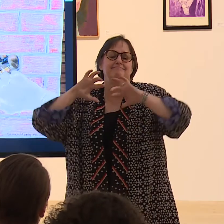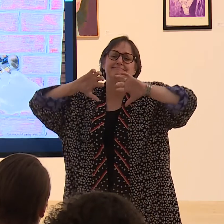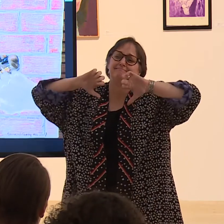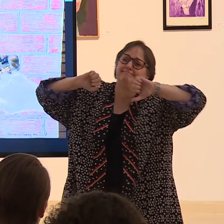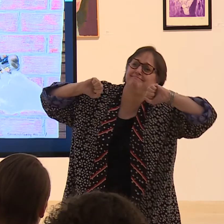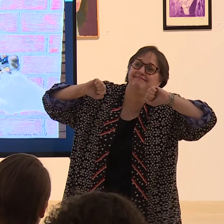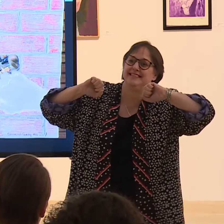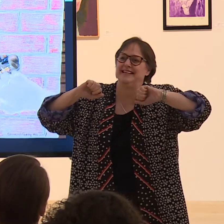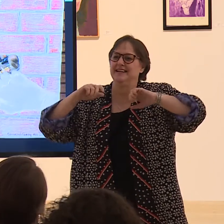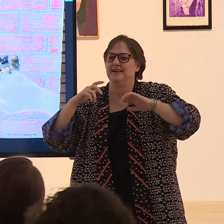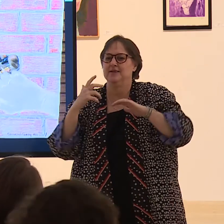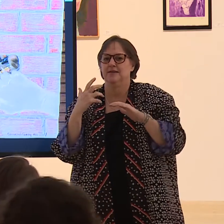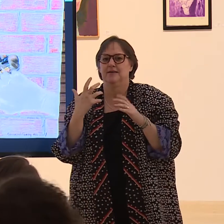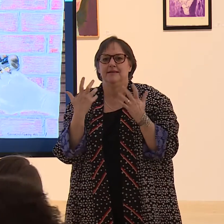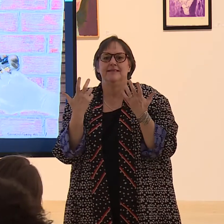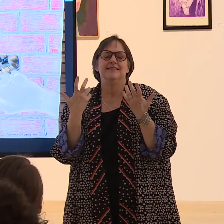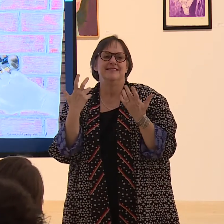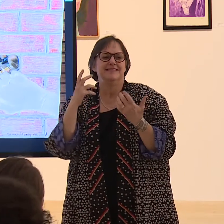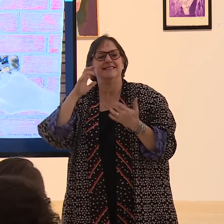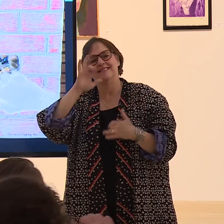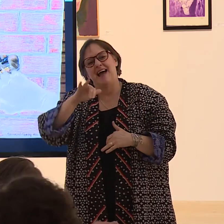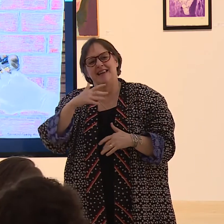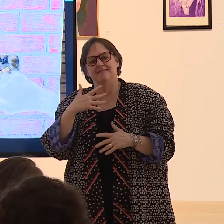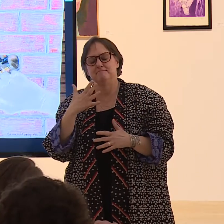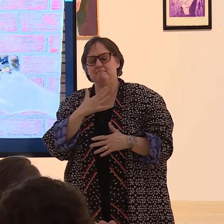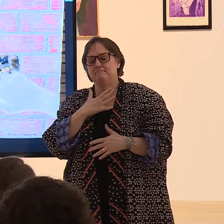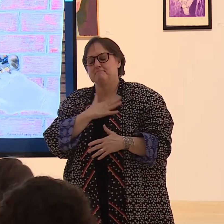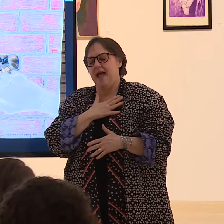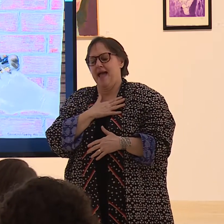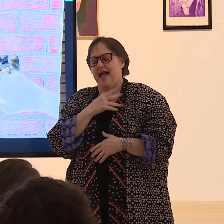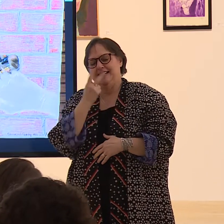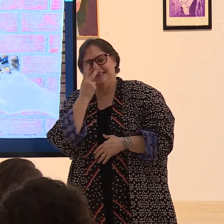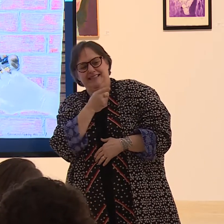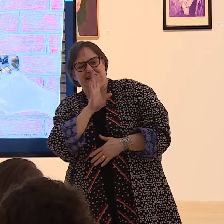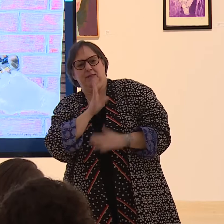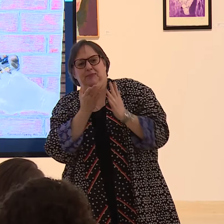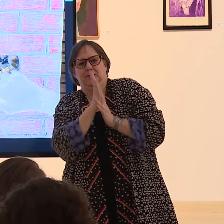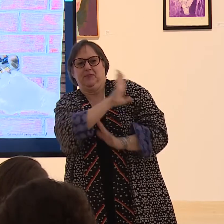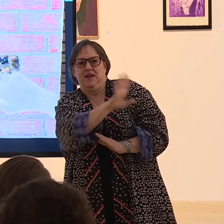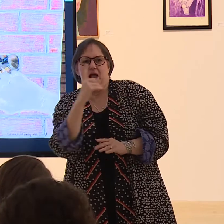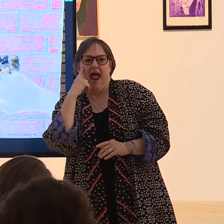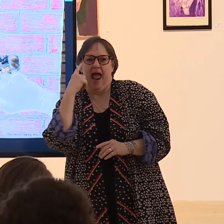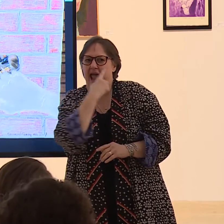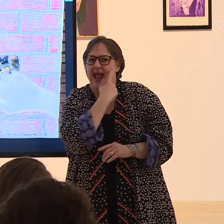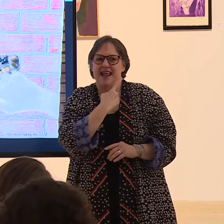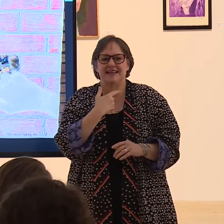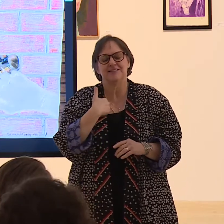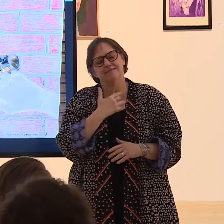The hands represent some of the friends that I had back when I was younger, kind of looking through